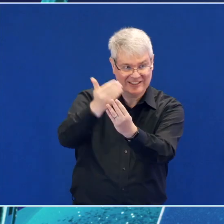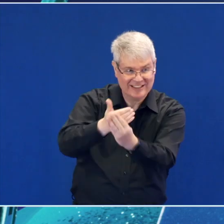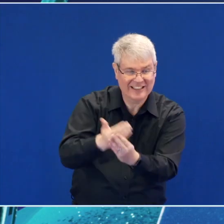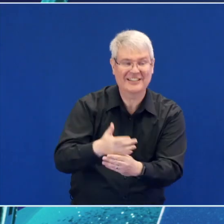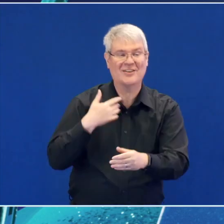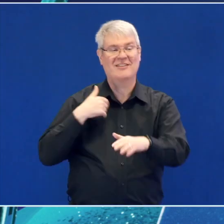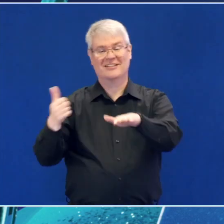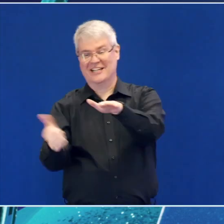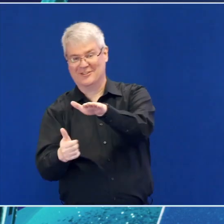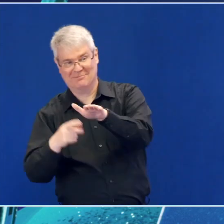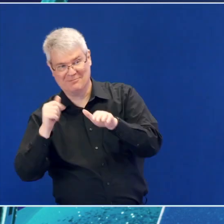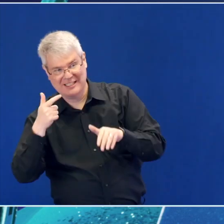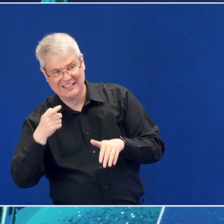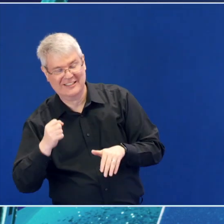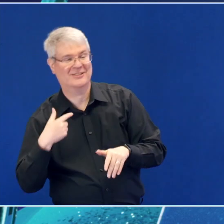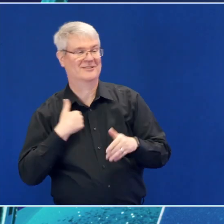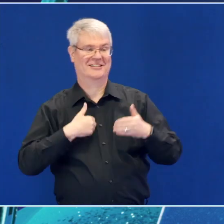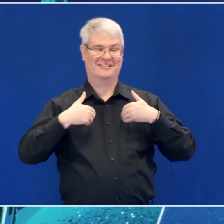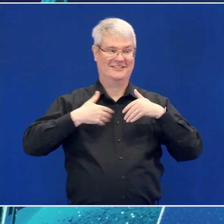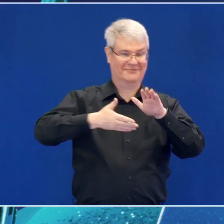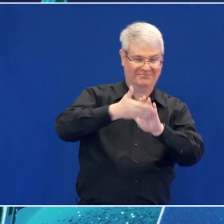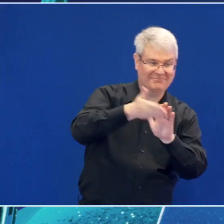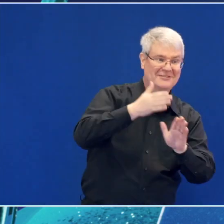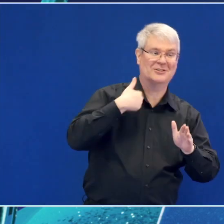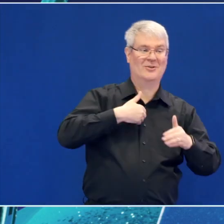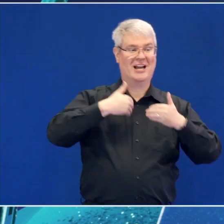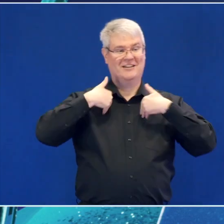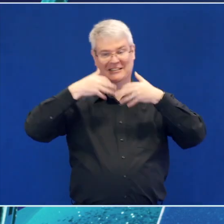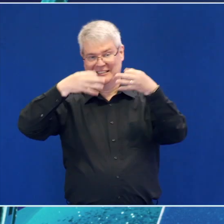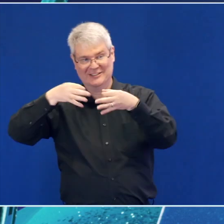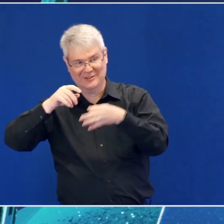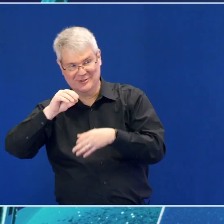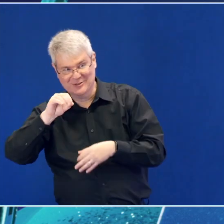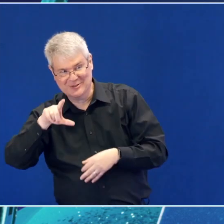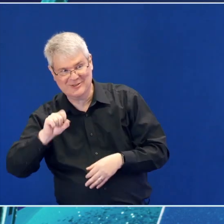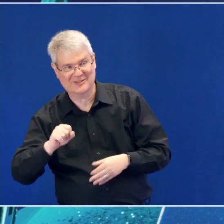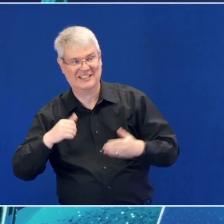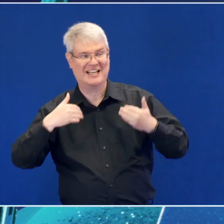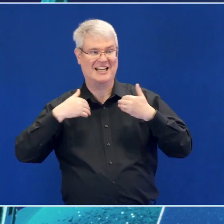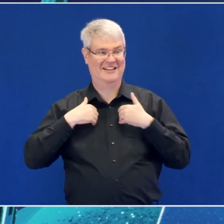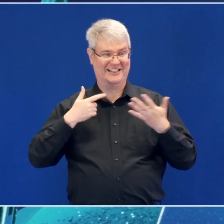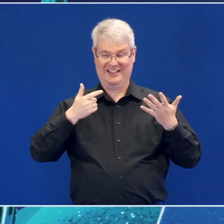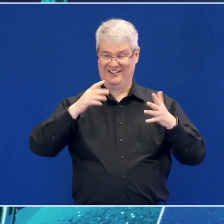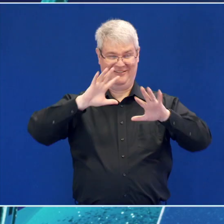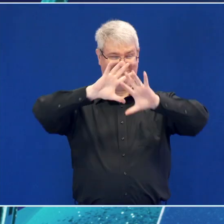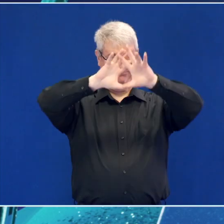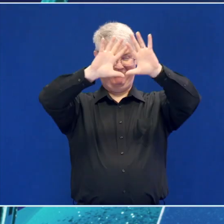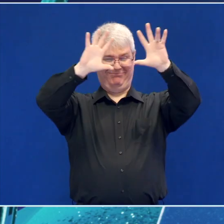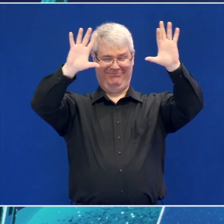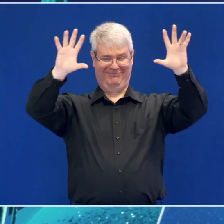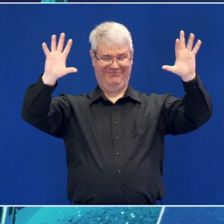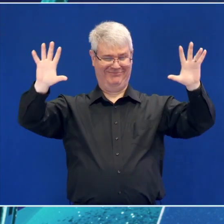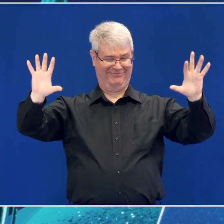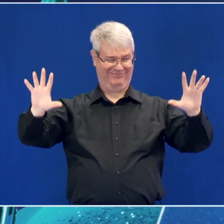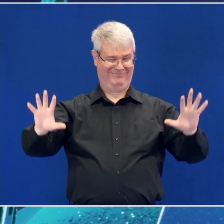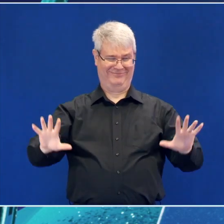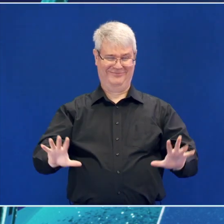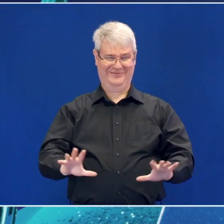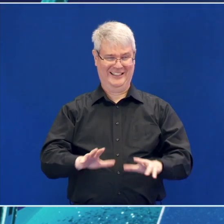we have deterministic tools that we can have the agents run like accessibility or like advanced unit testing, those sorts of things.